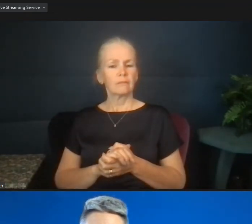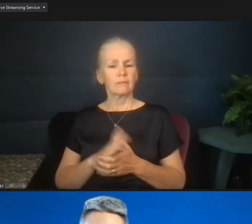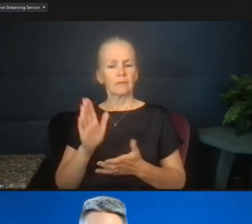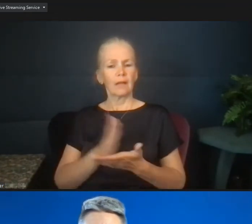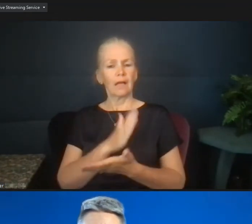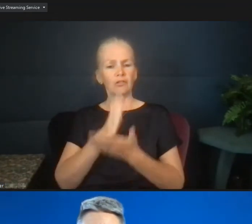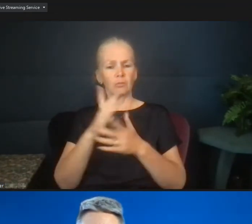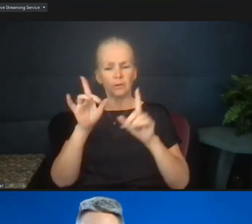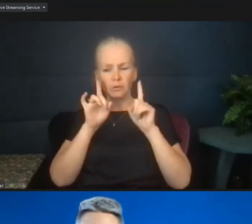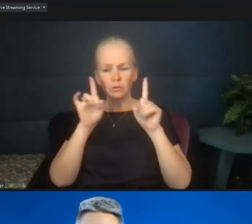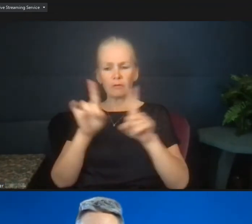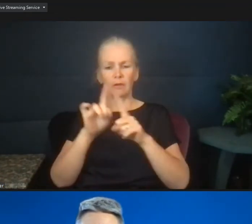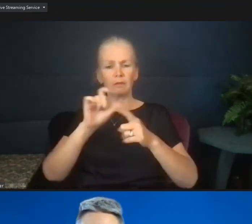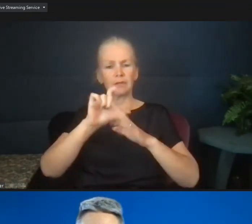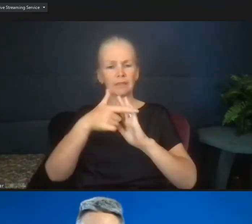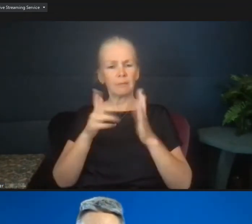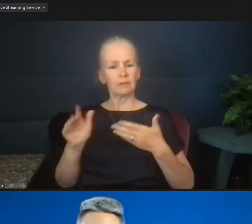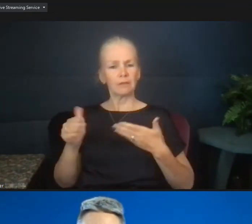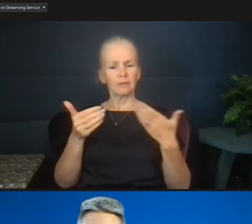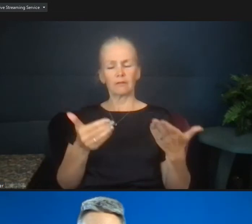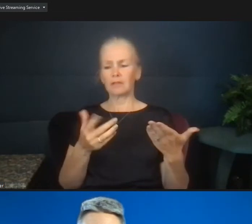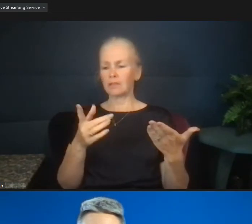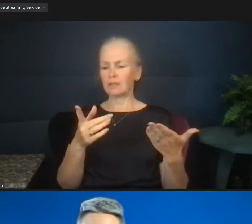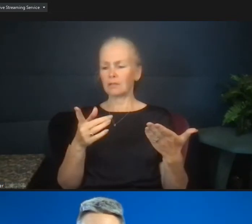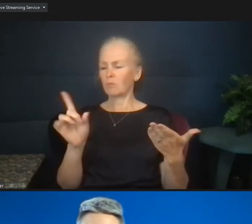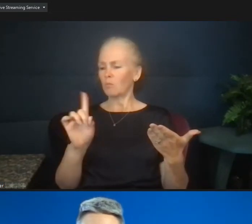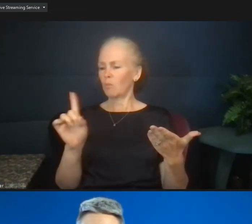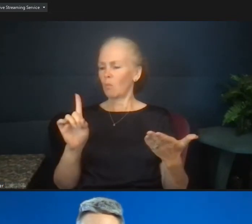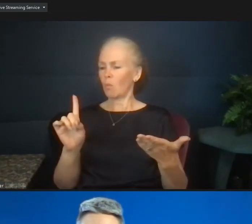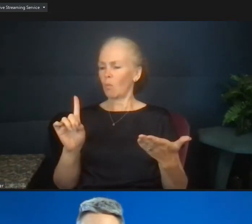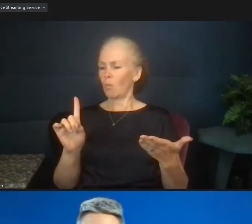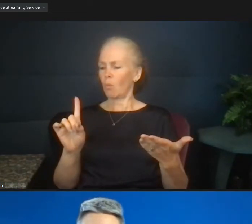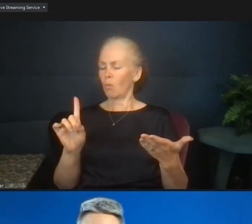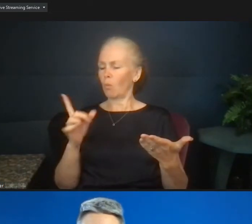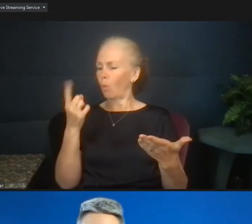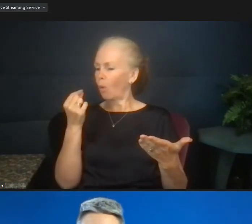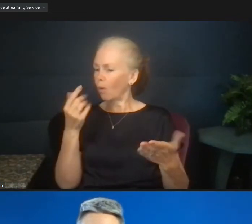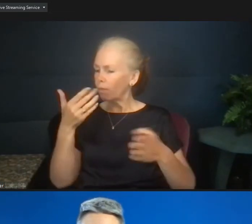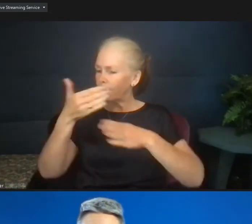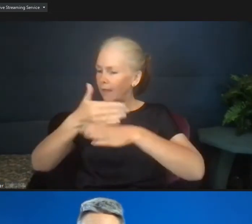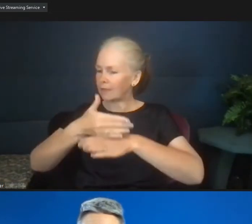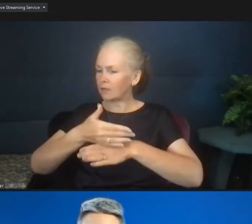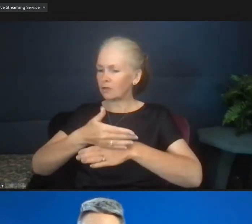or your disability service is at least doing something to communicate with people,